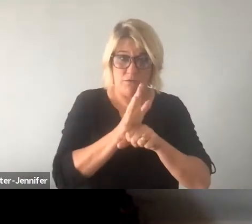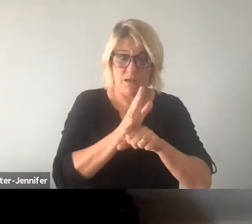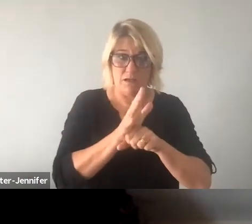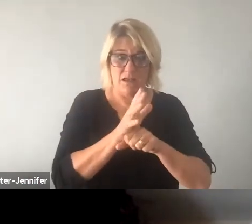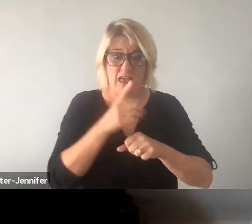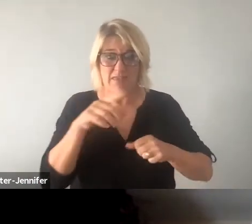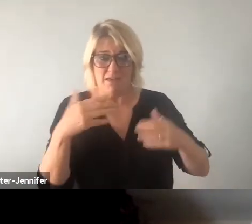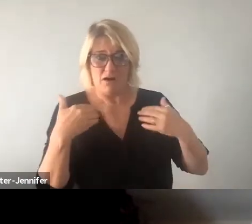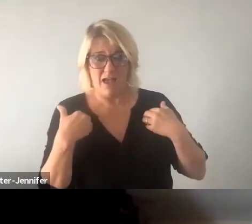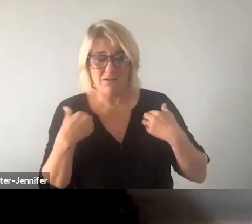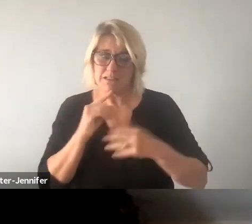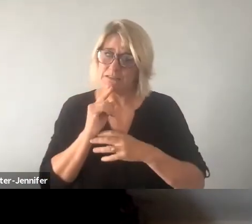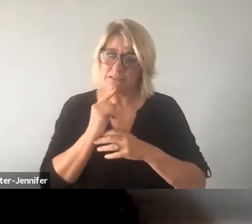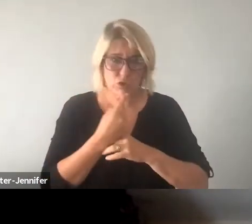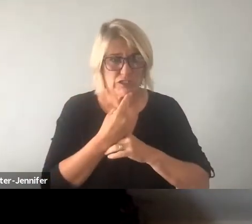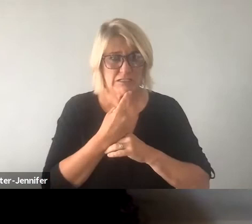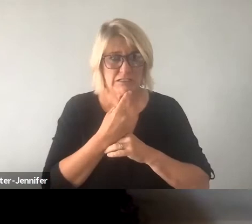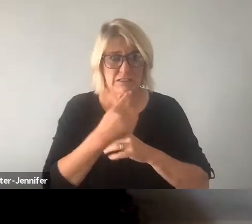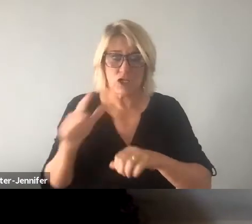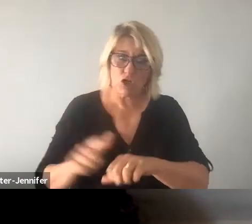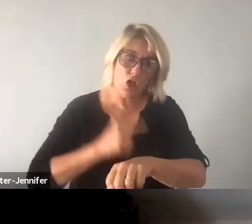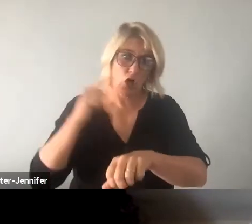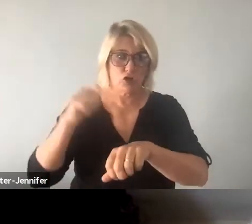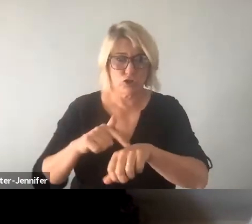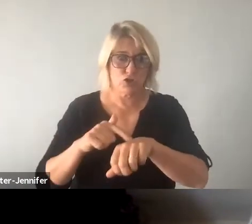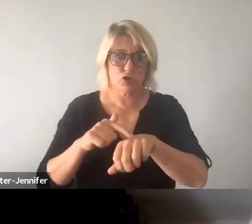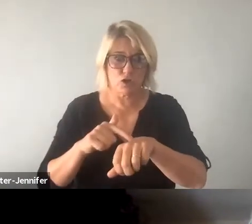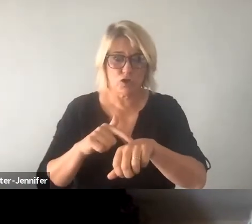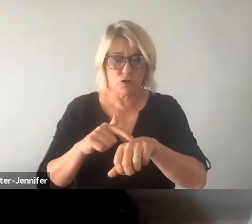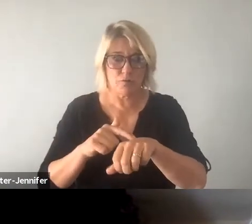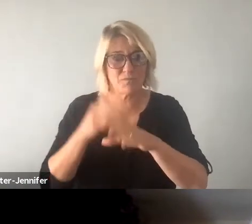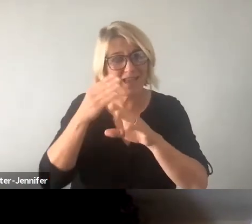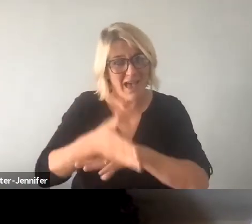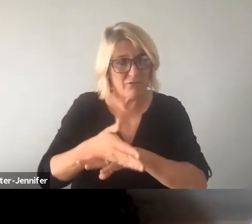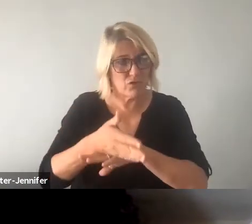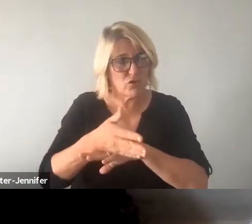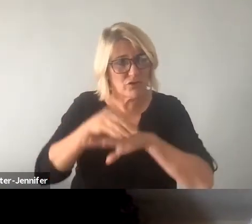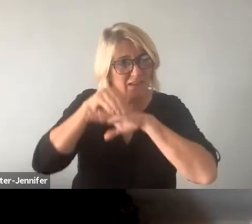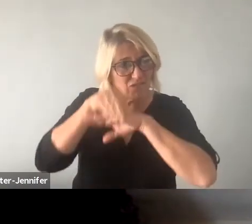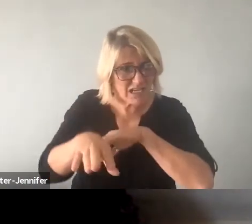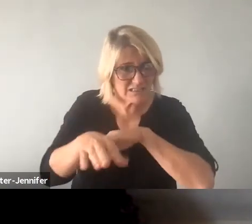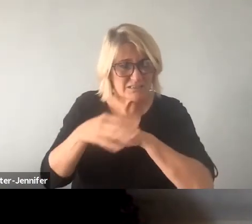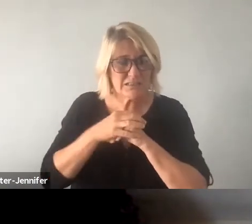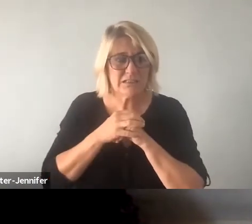went on, we were finding that a lot of people that were surviving COVID were